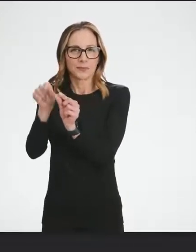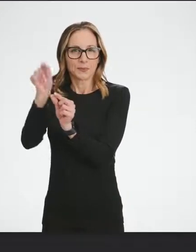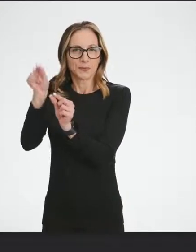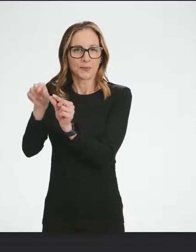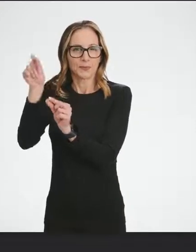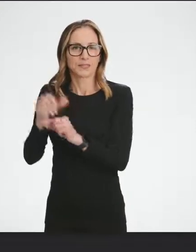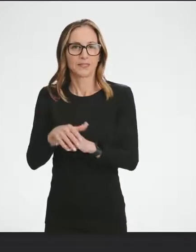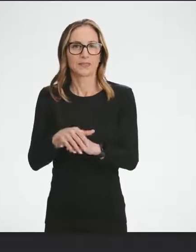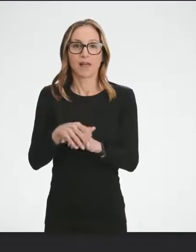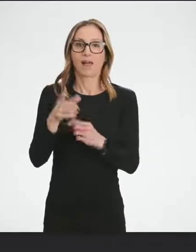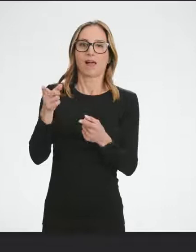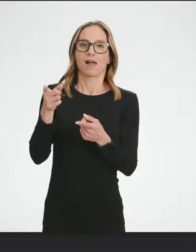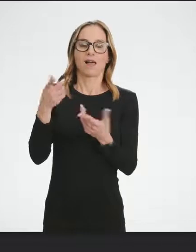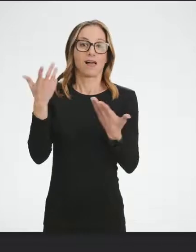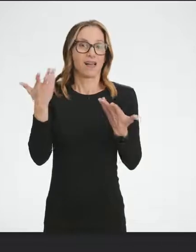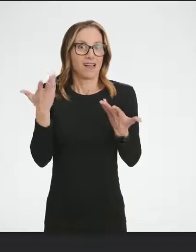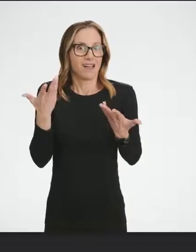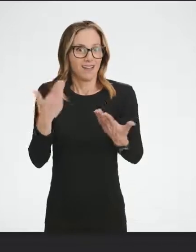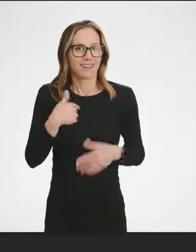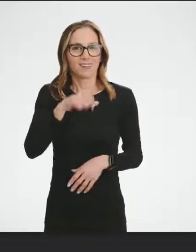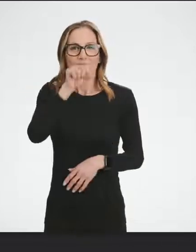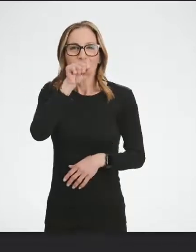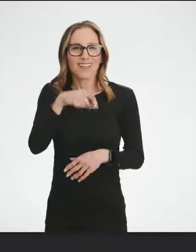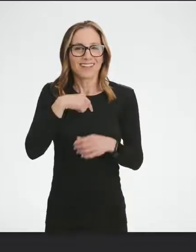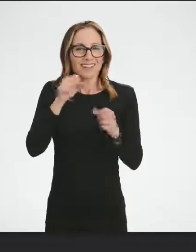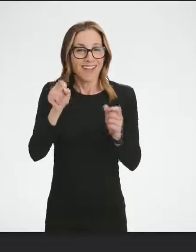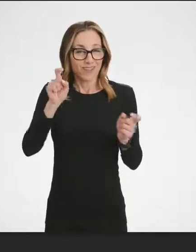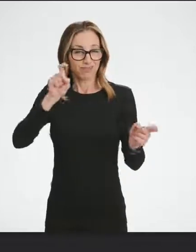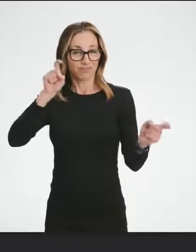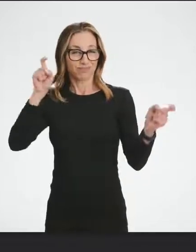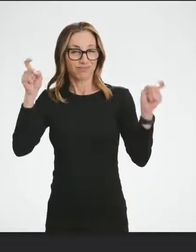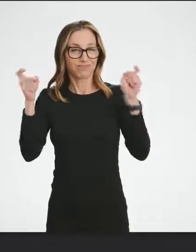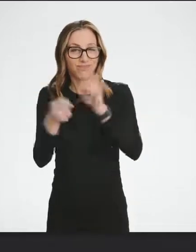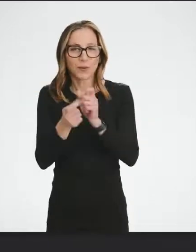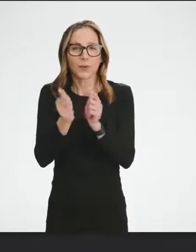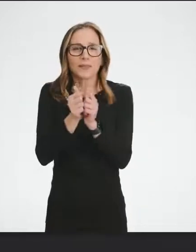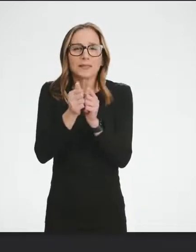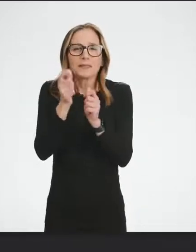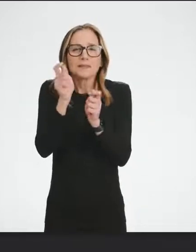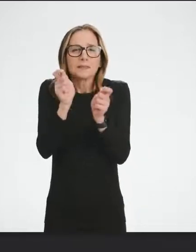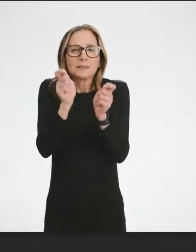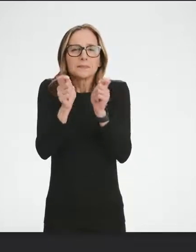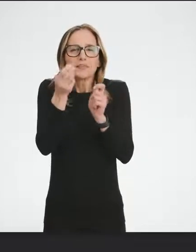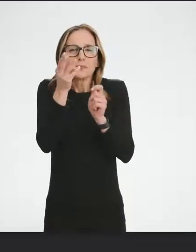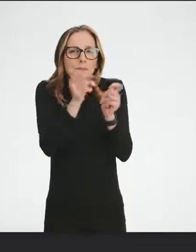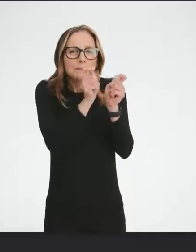I love how I can make all these big changes with just a couple simple modifiers.